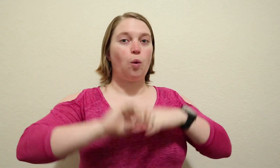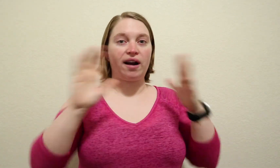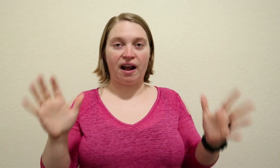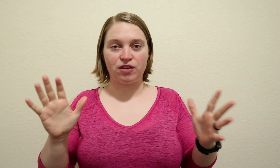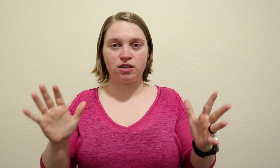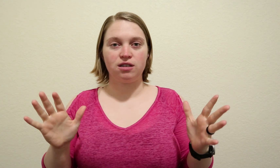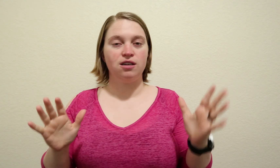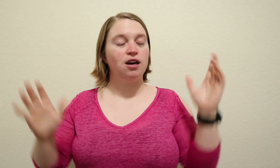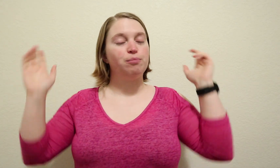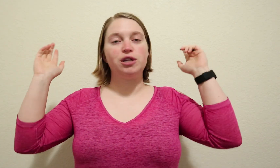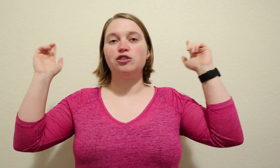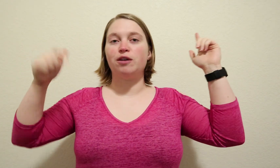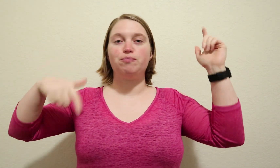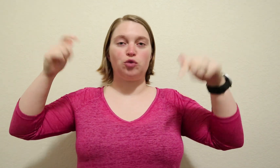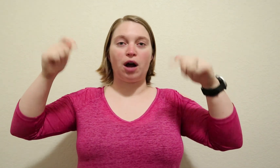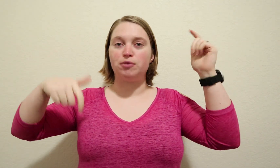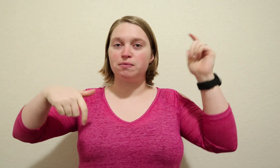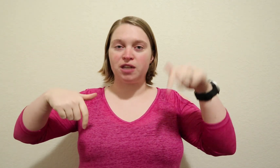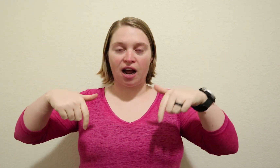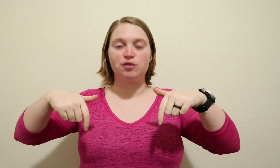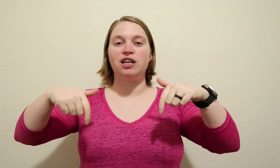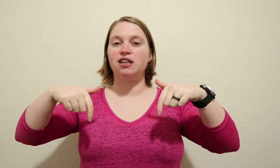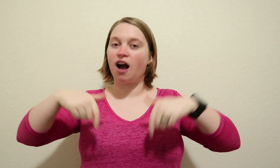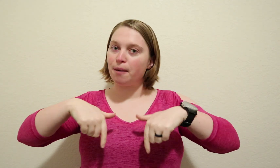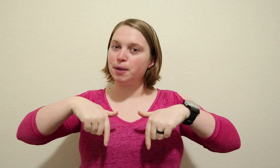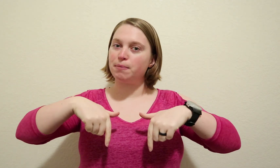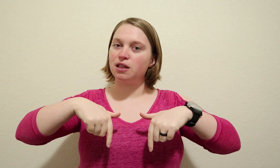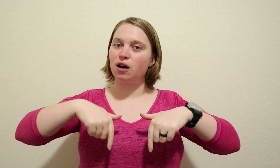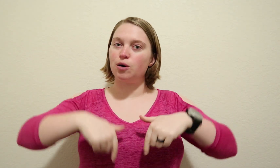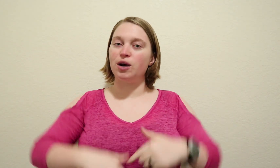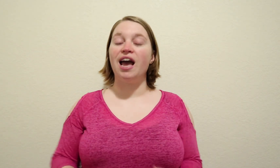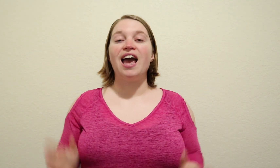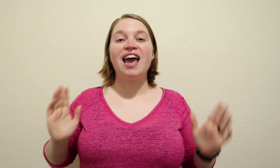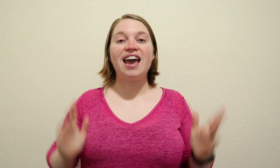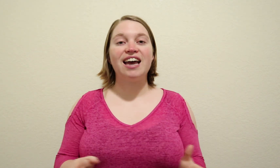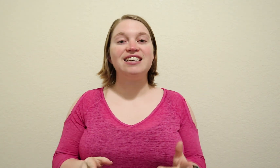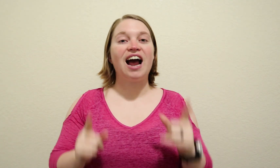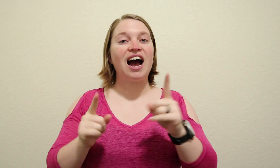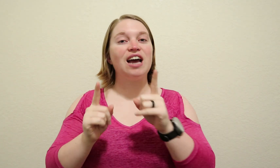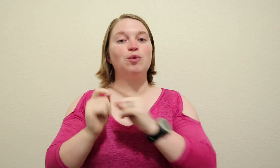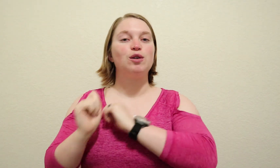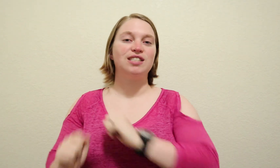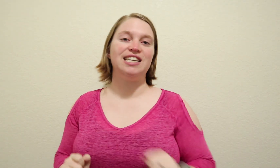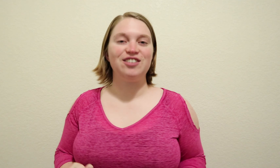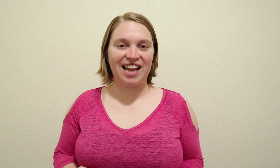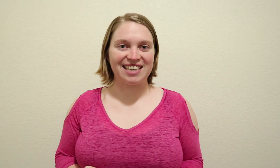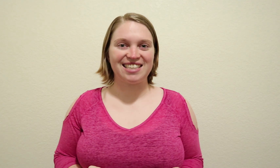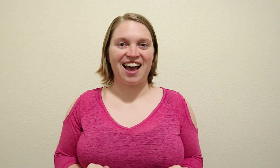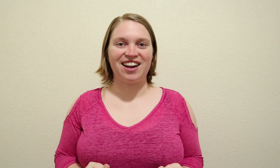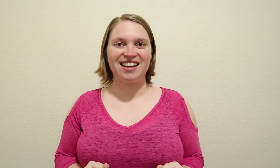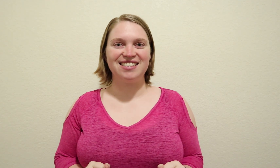whatever, please drop them down in the comment below and I will see you next Saturday